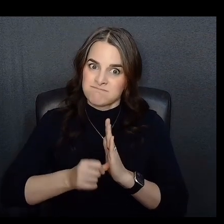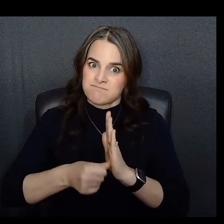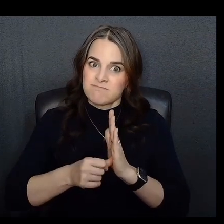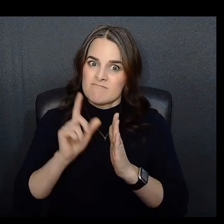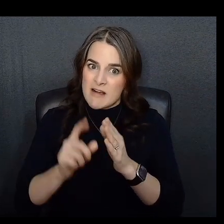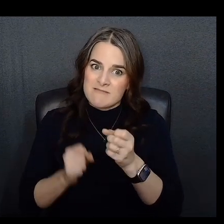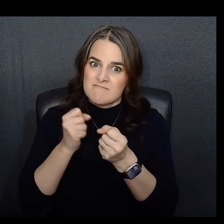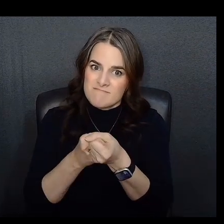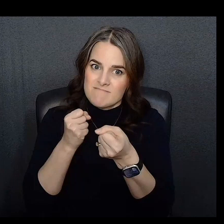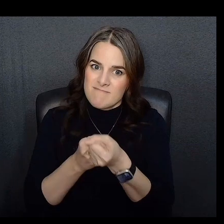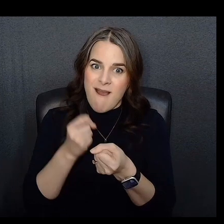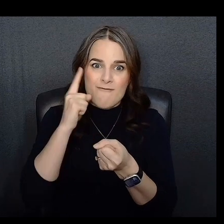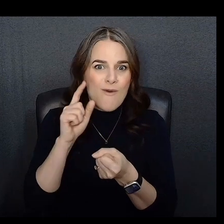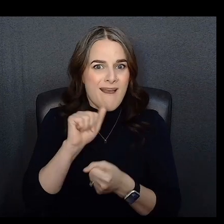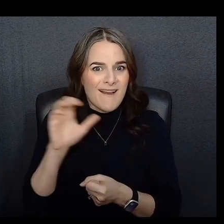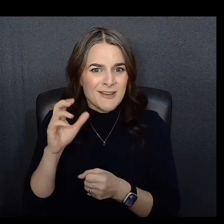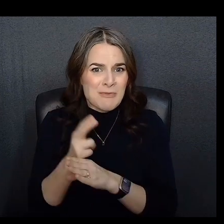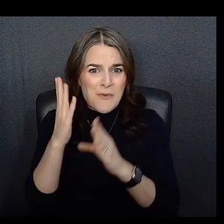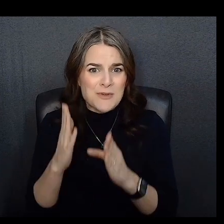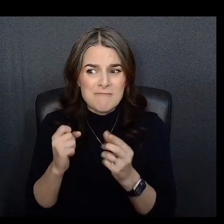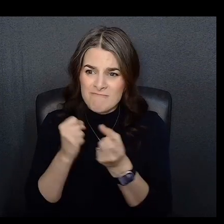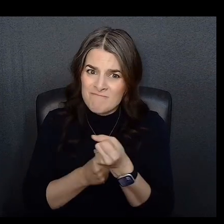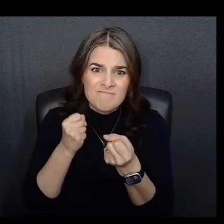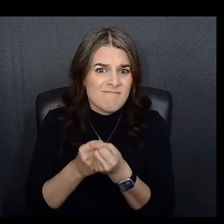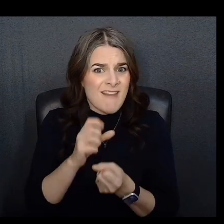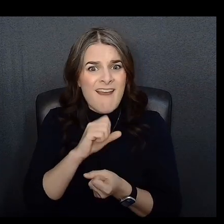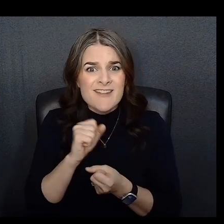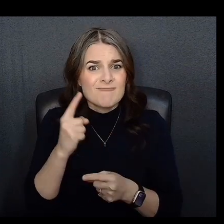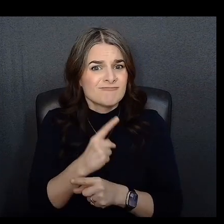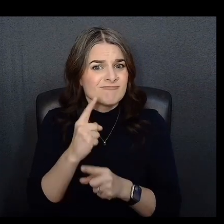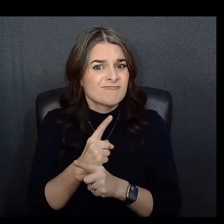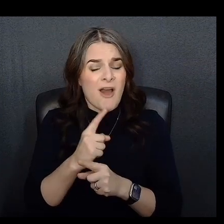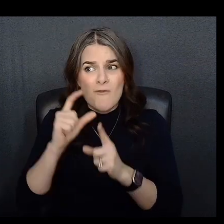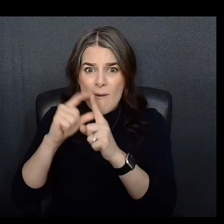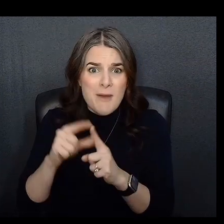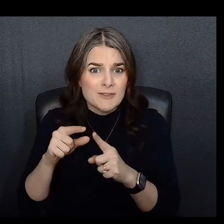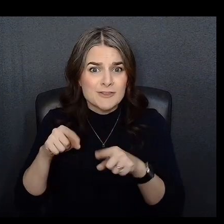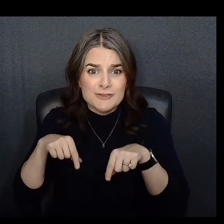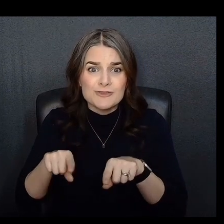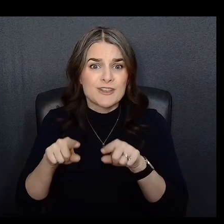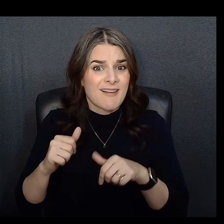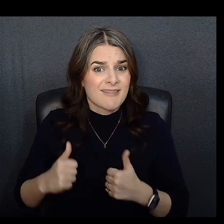advocate for age-appropriate vocabulary throughout the lifespan.